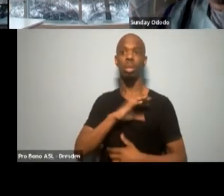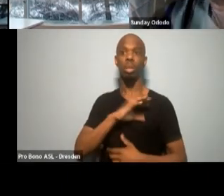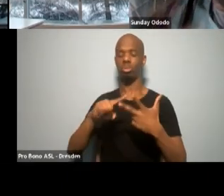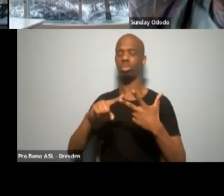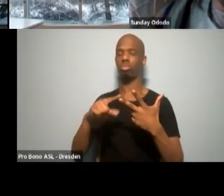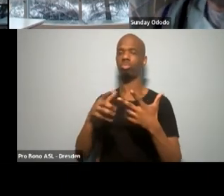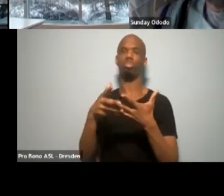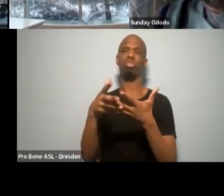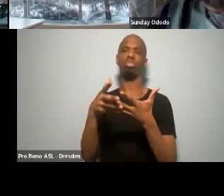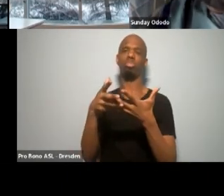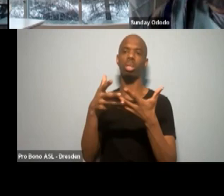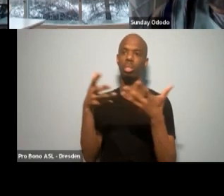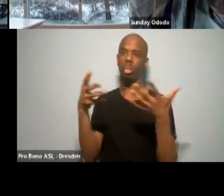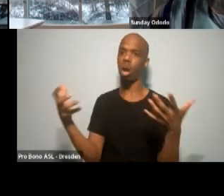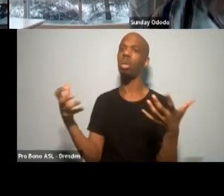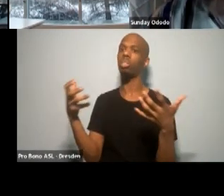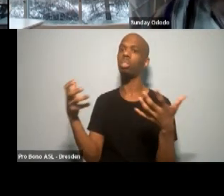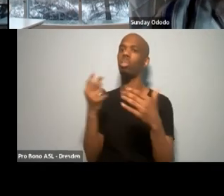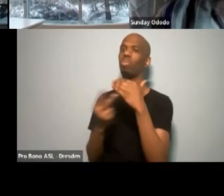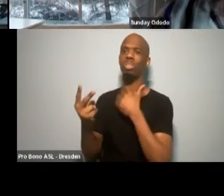will happen within the space, too.